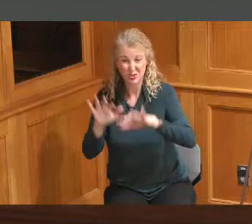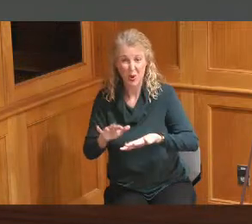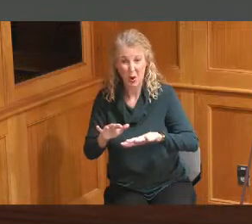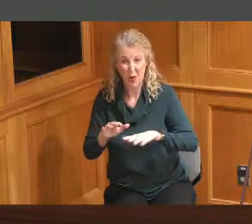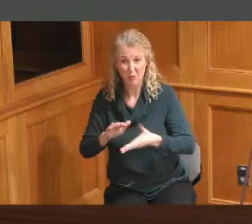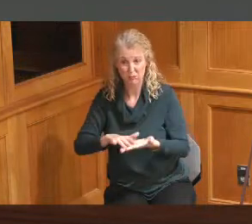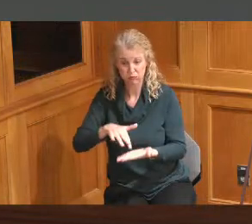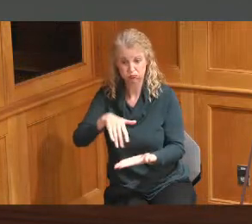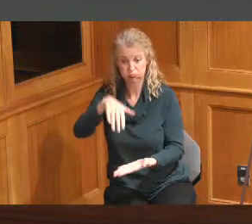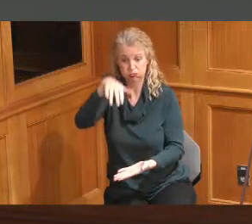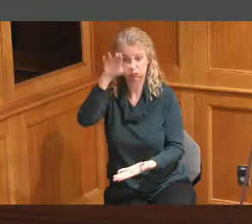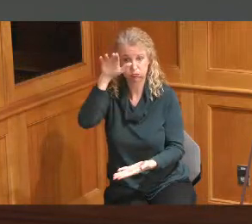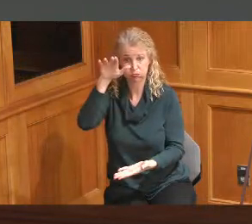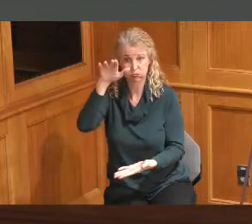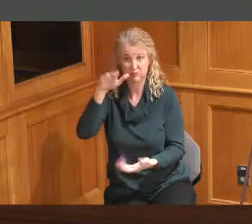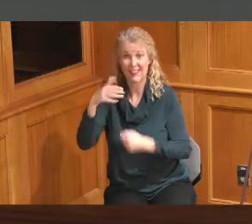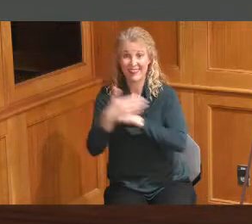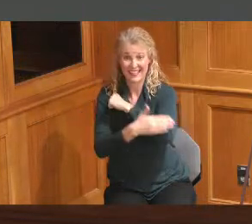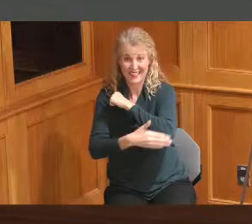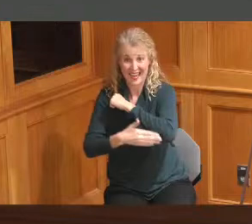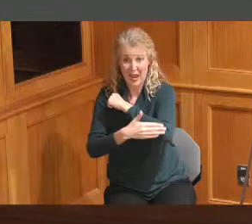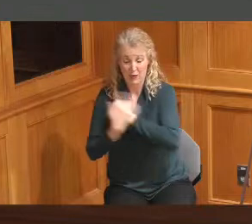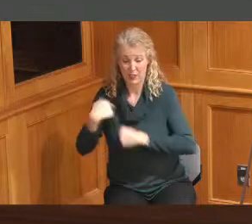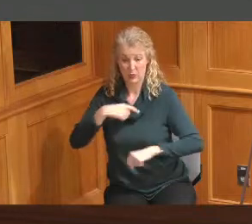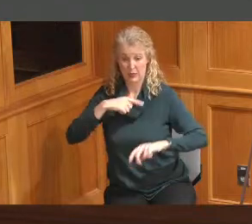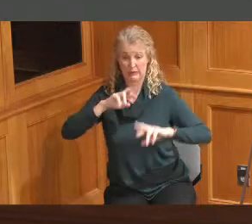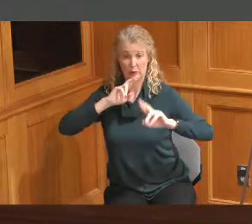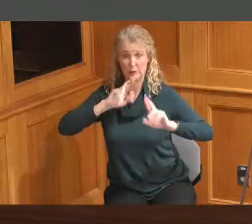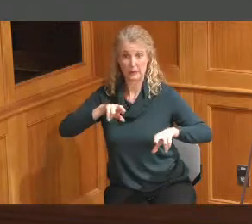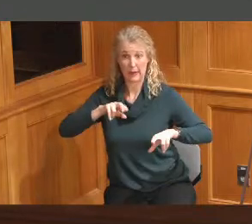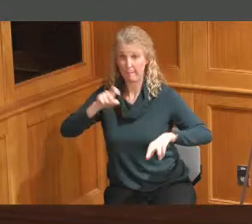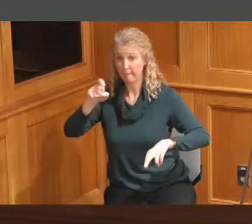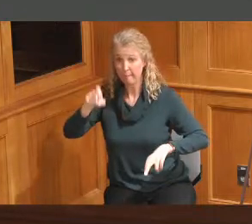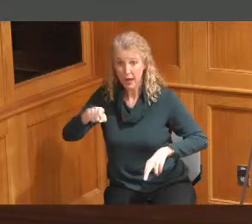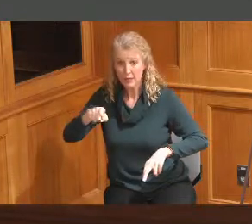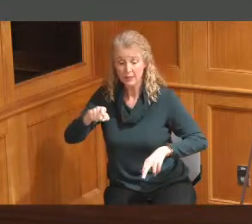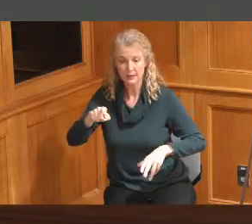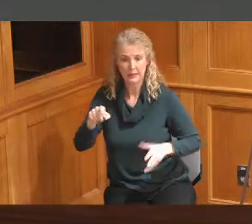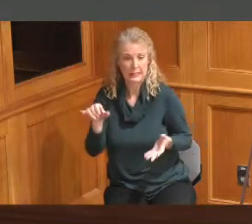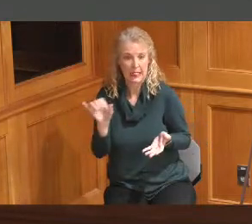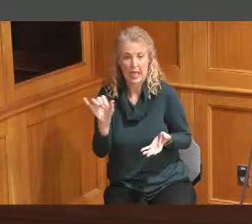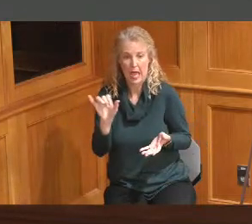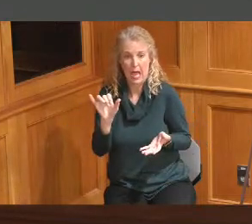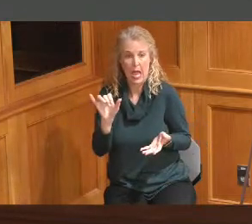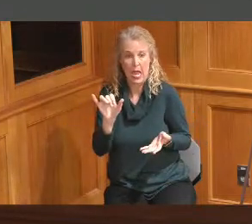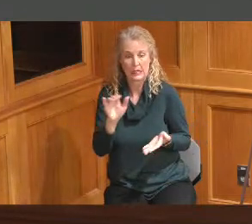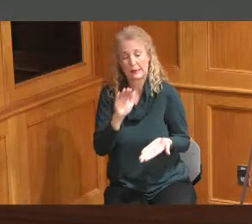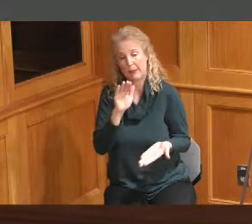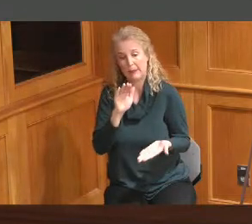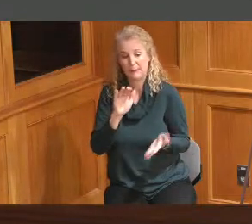here the county had to respond to that as if it were you know a mini disaster organizationally